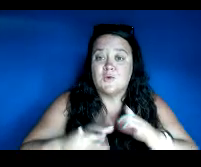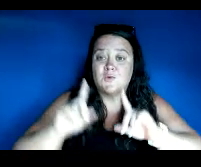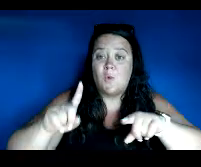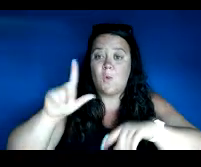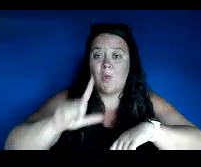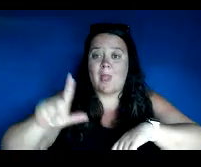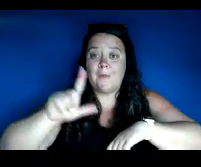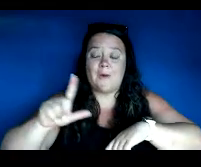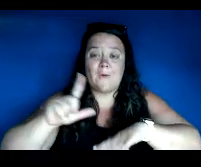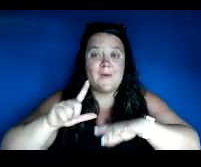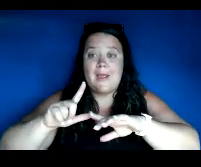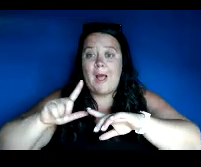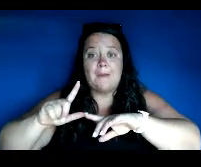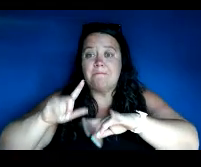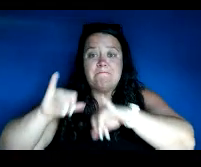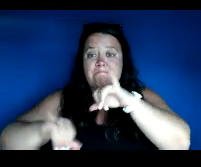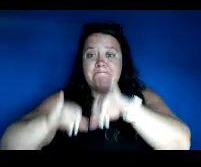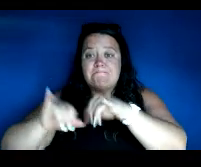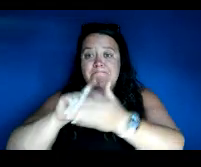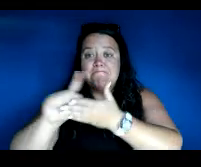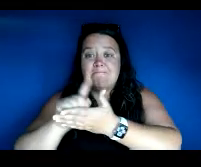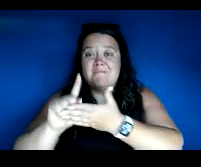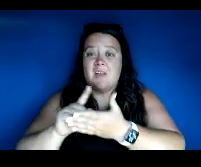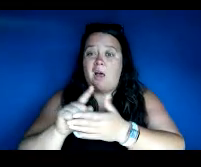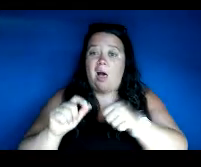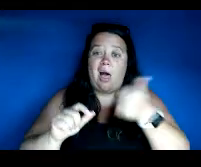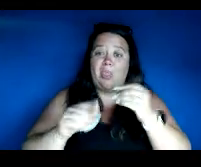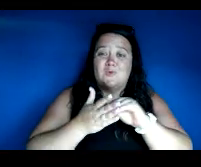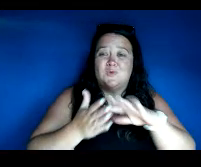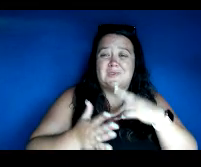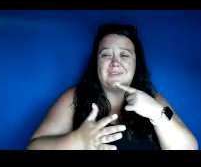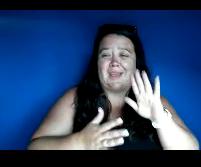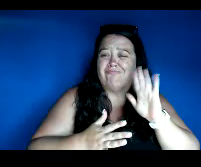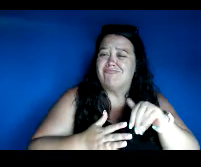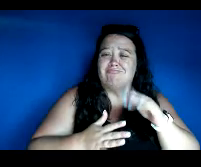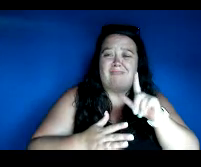"I can't stand the library. There's too many distractions. You know, people are constantly going by."